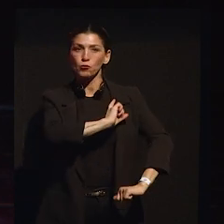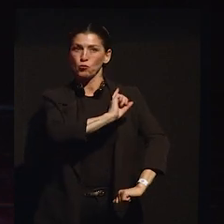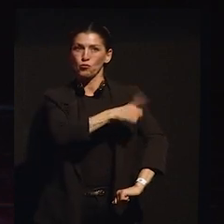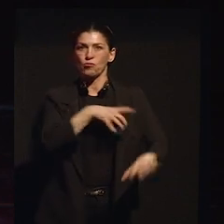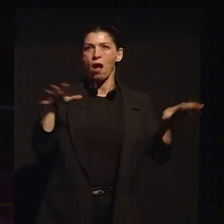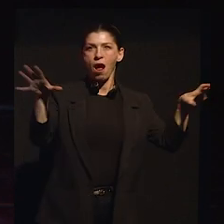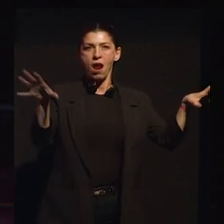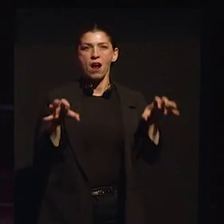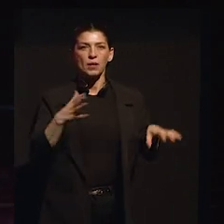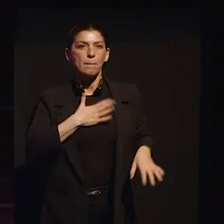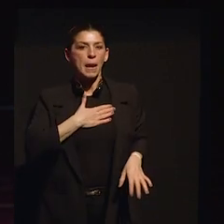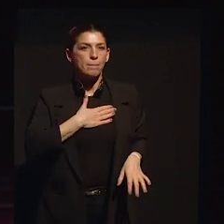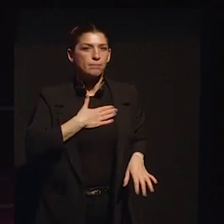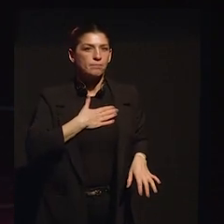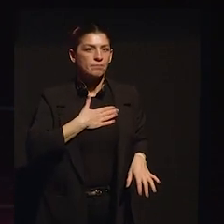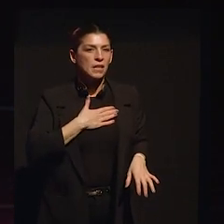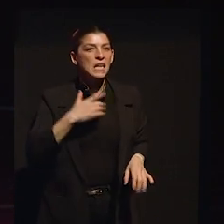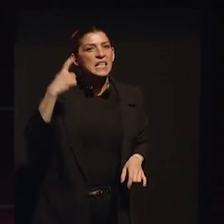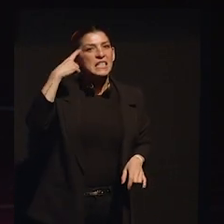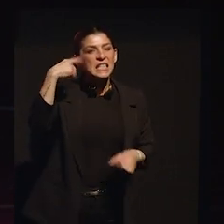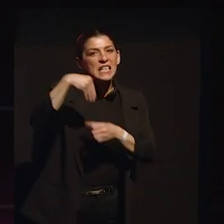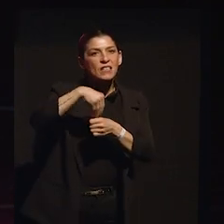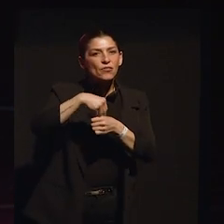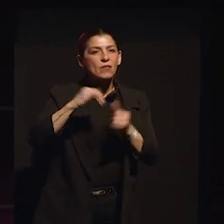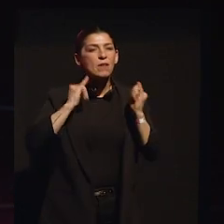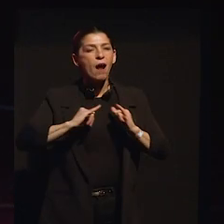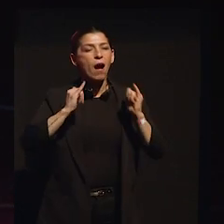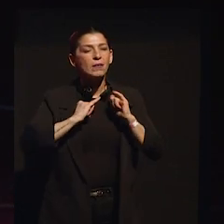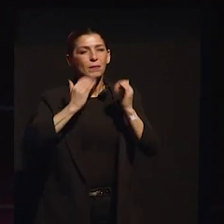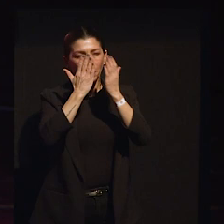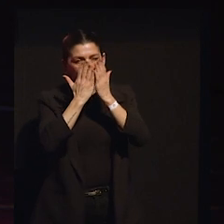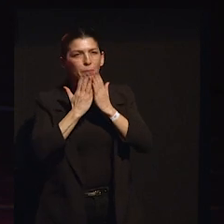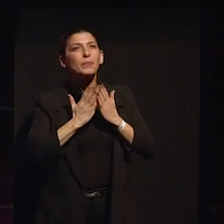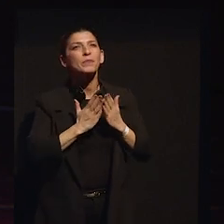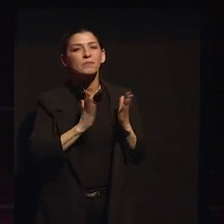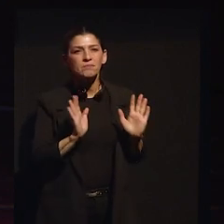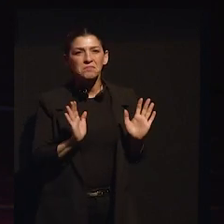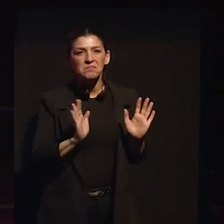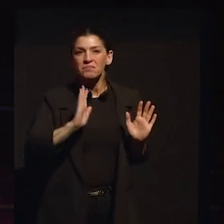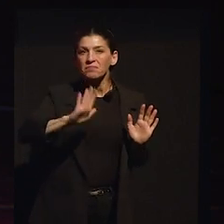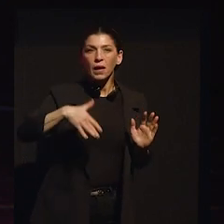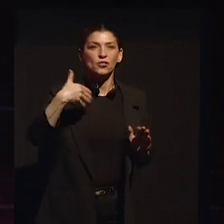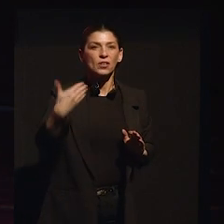who exerts power. So, the dependency is over now. I have the source of power and energy. Relaxation